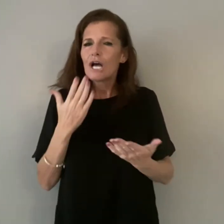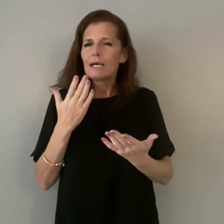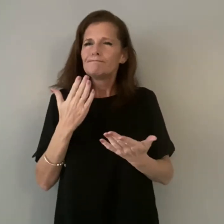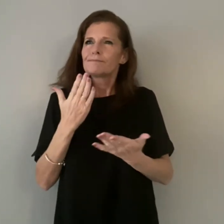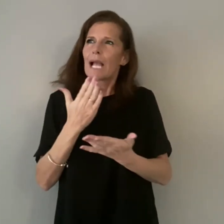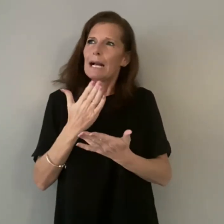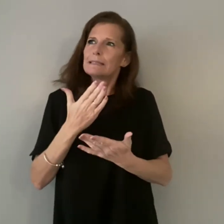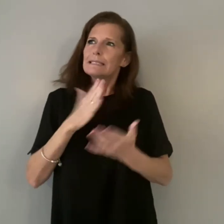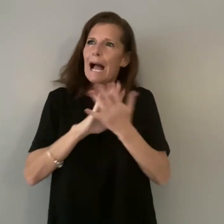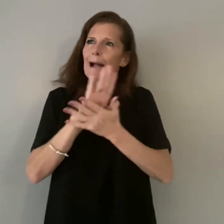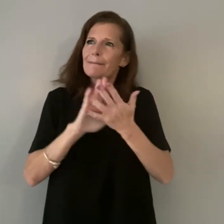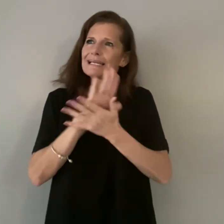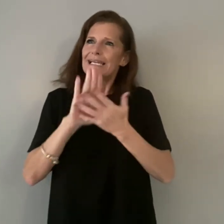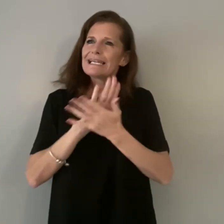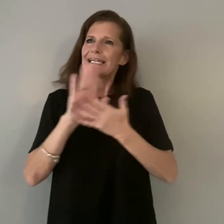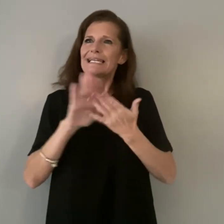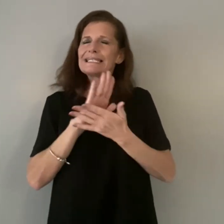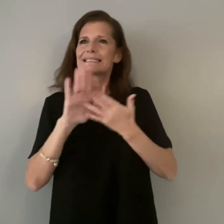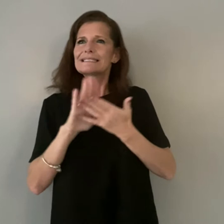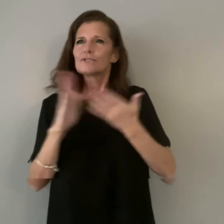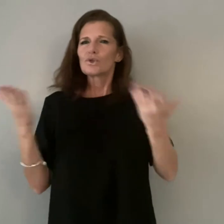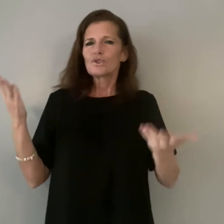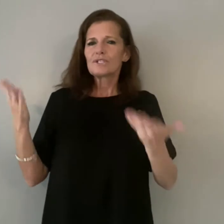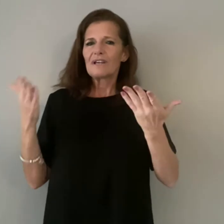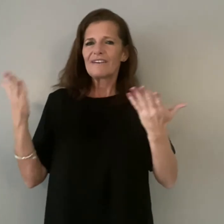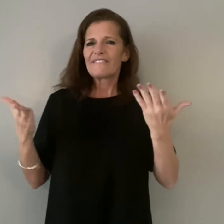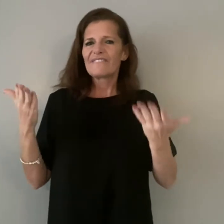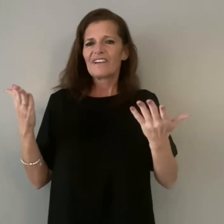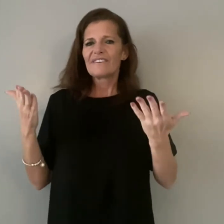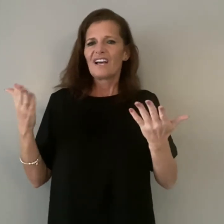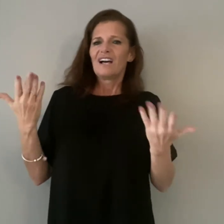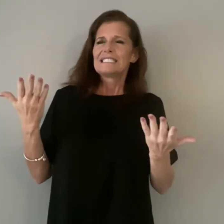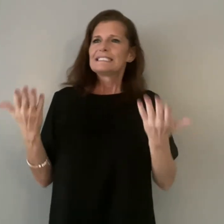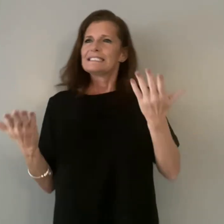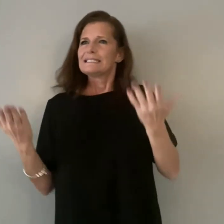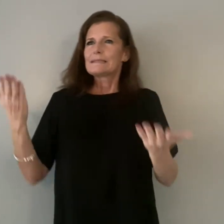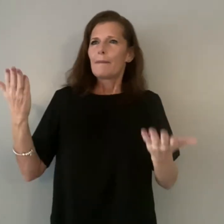but maybe I really what I meant was objectivity versus subjectivity. Yeah.